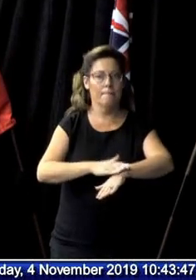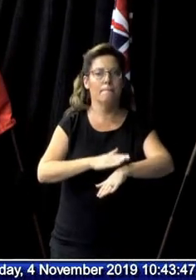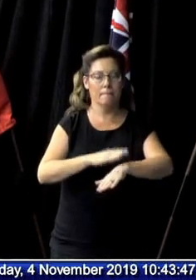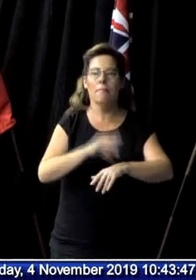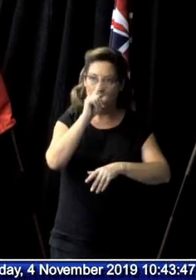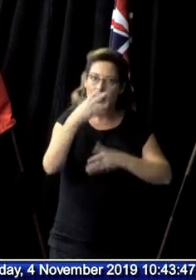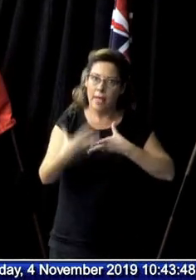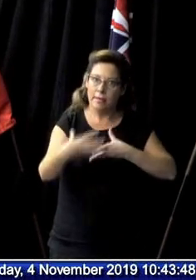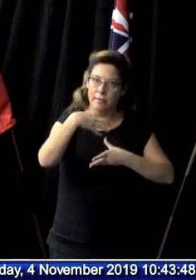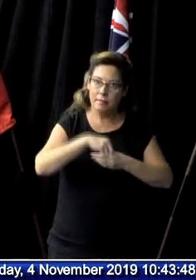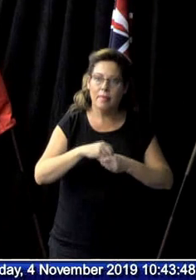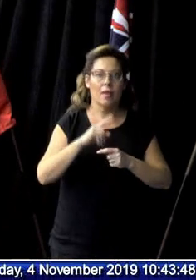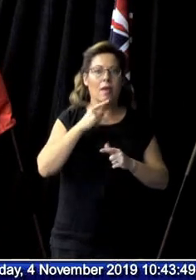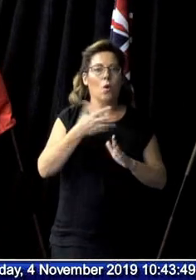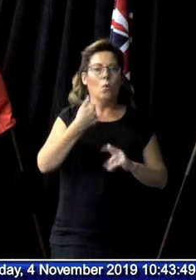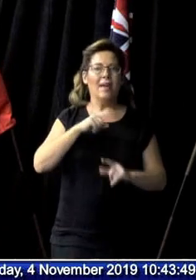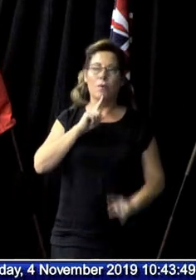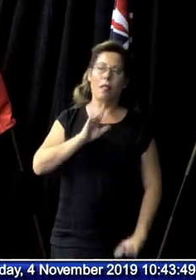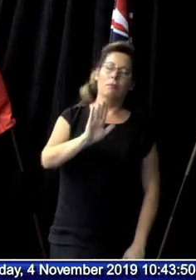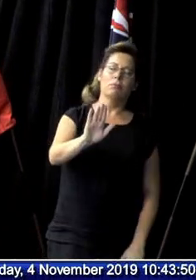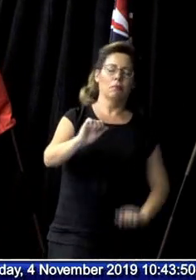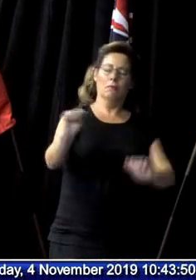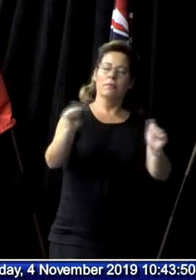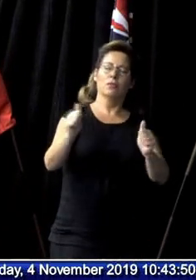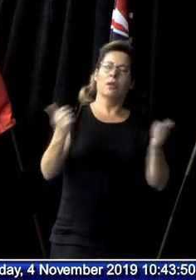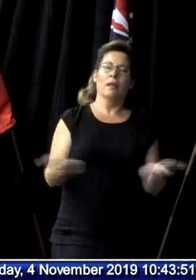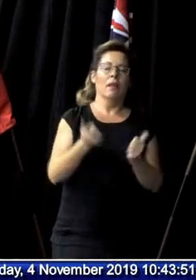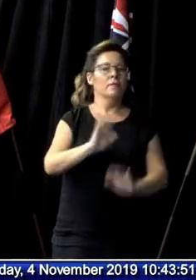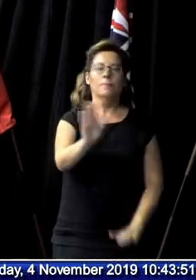Nothing will be ruled out. No one will be prejudiced by the holding of this hearing.